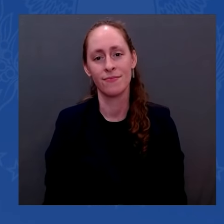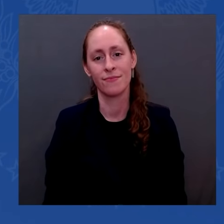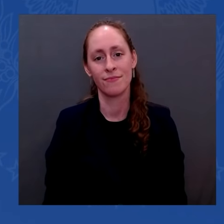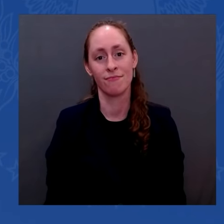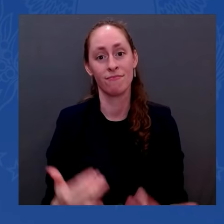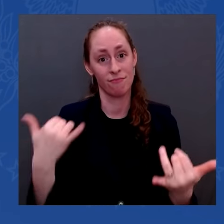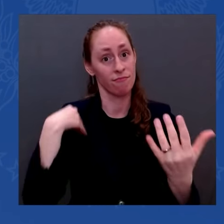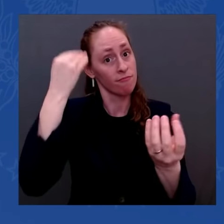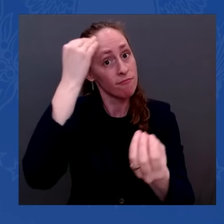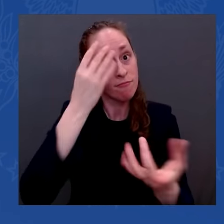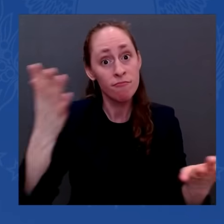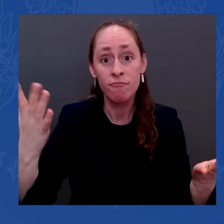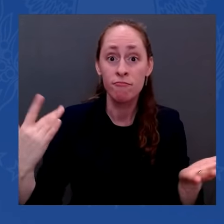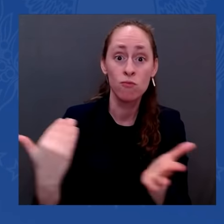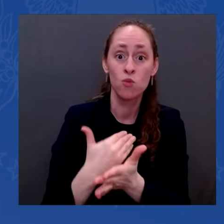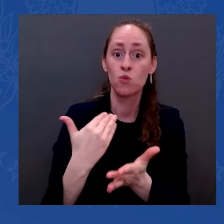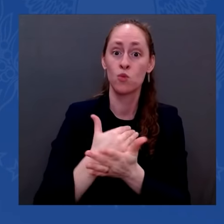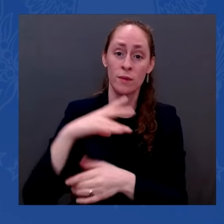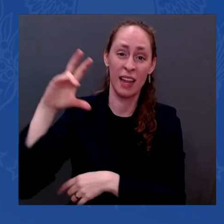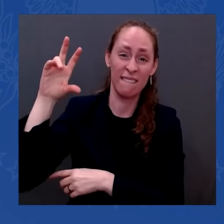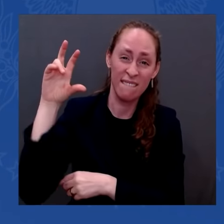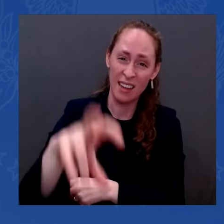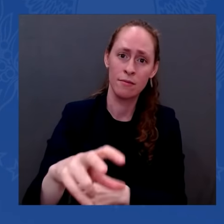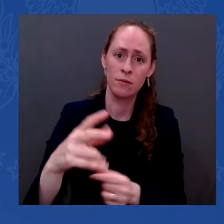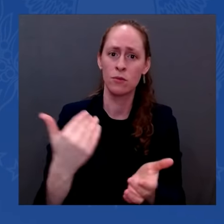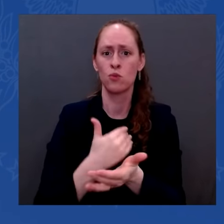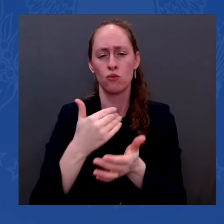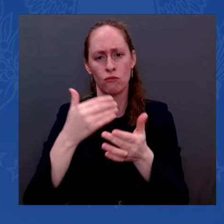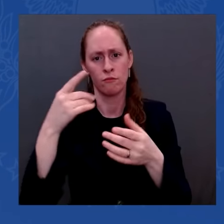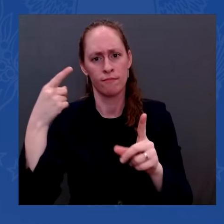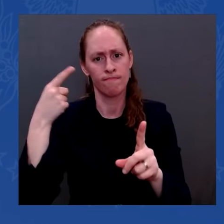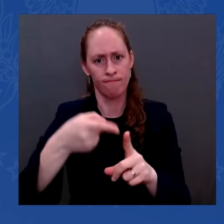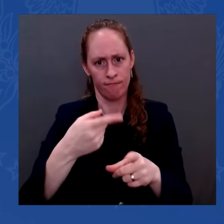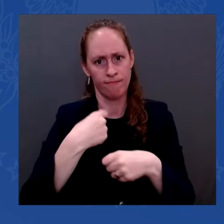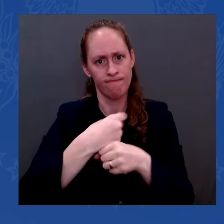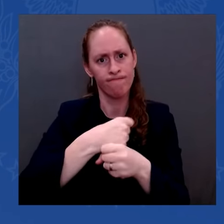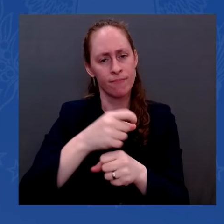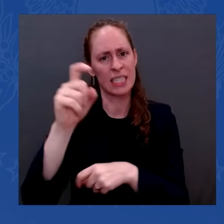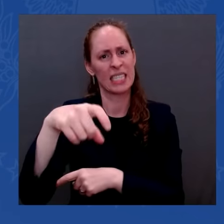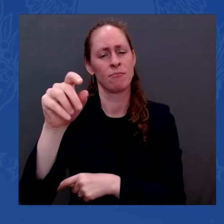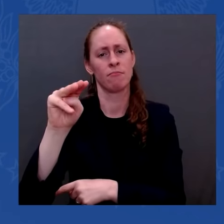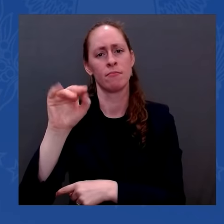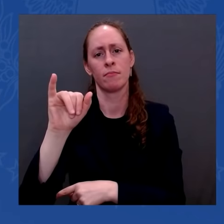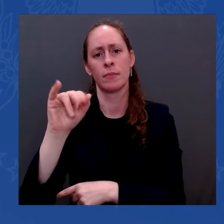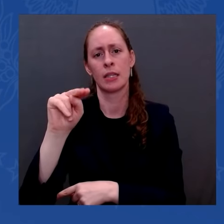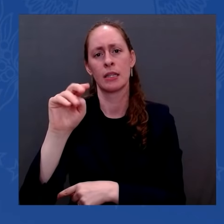Today, as I mentioned, China -- China controls most of the global market in these minerals.